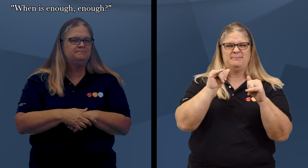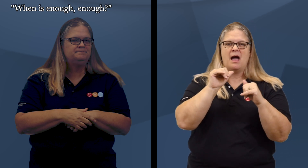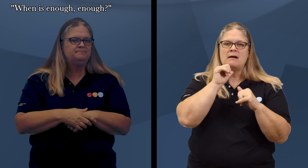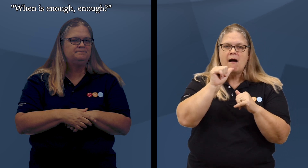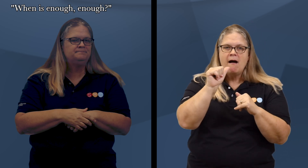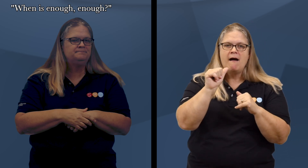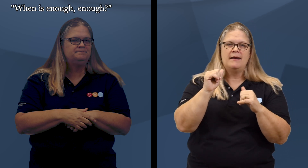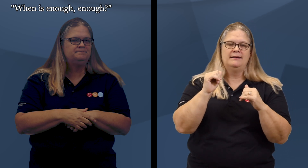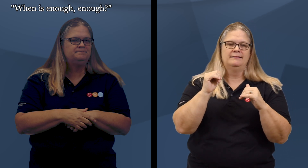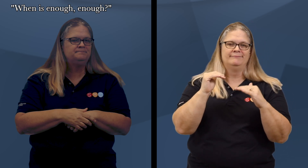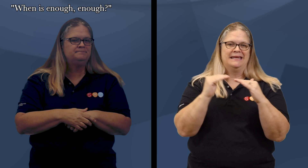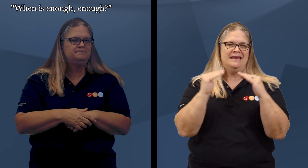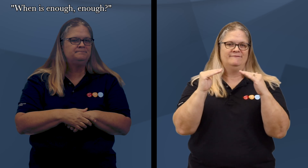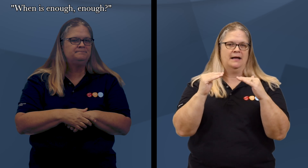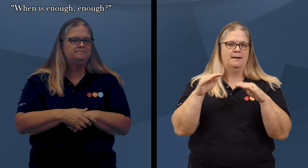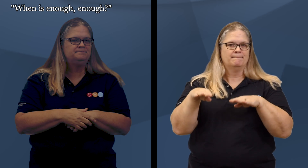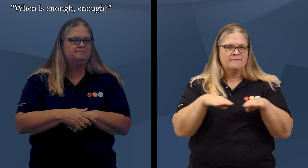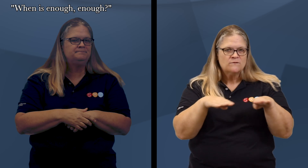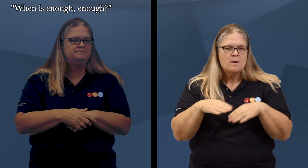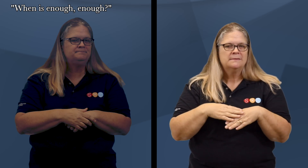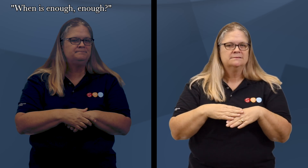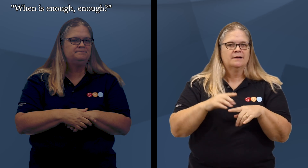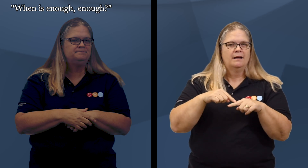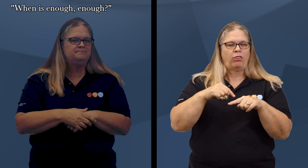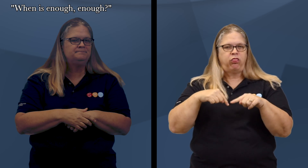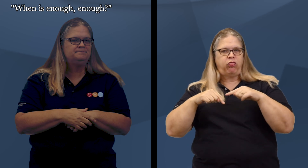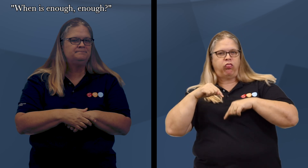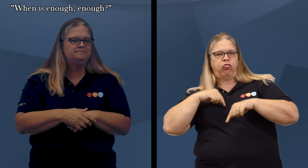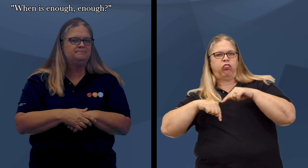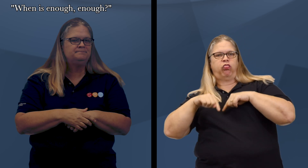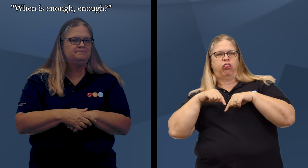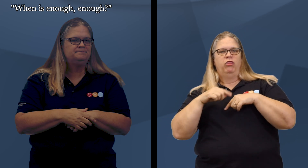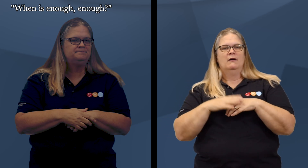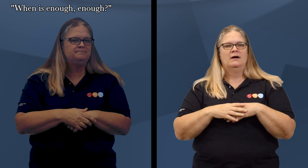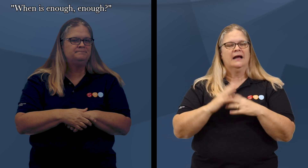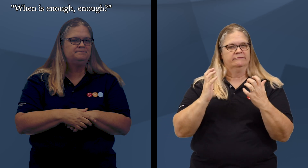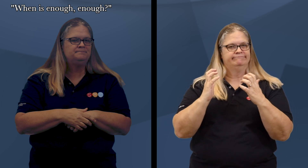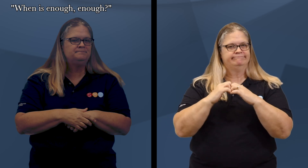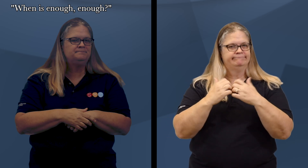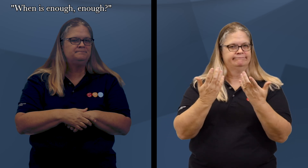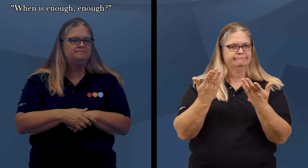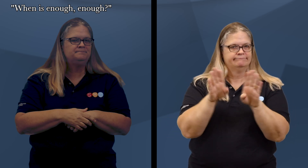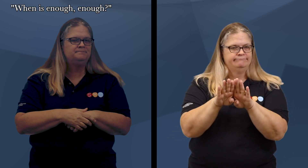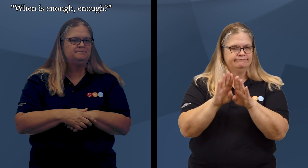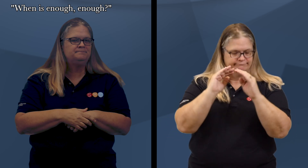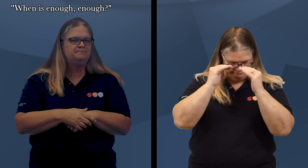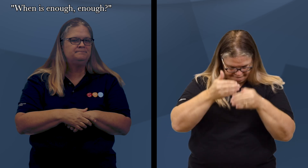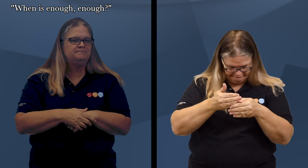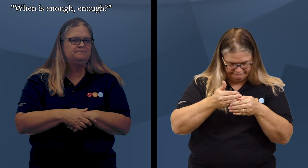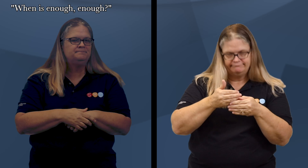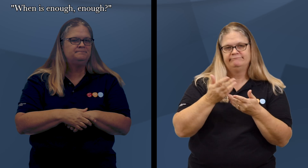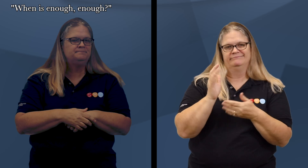Expect uneven performance, regression, and shutdowns.